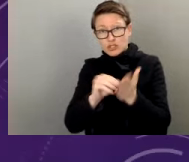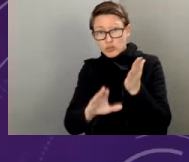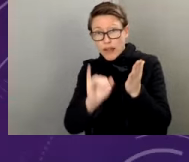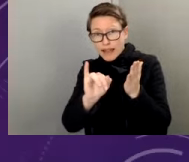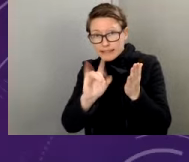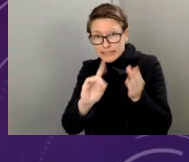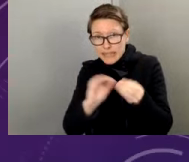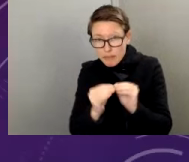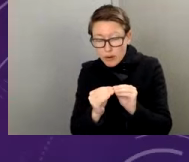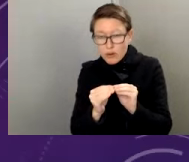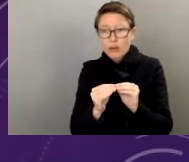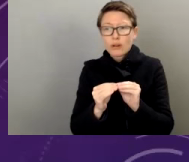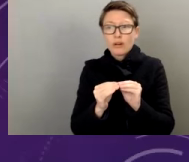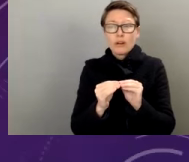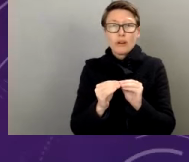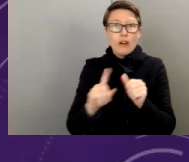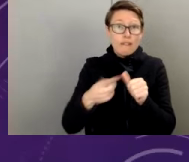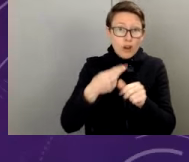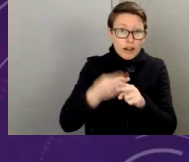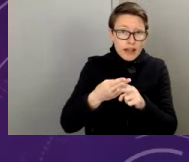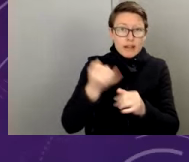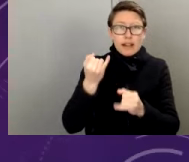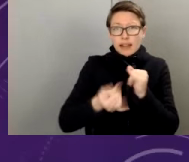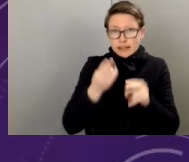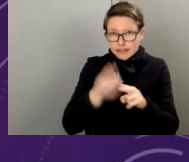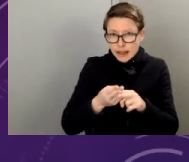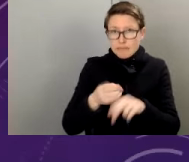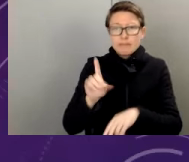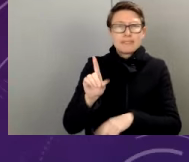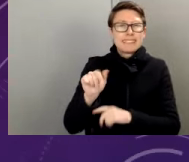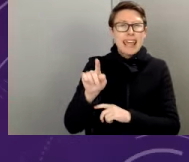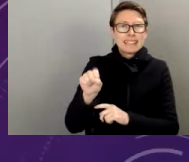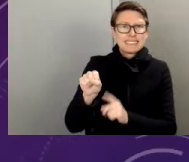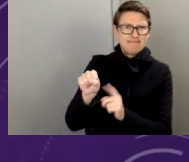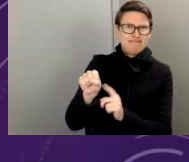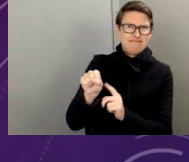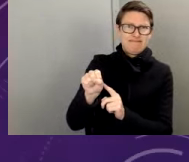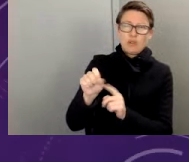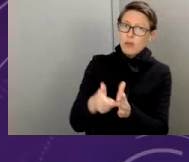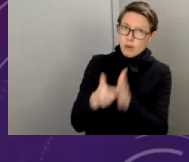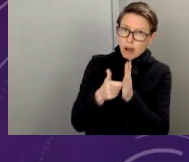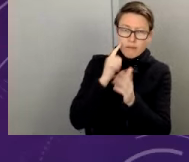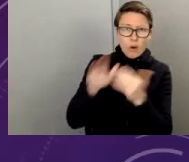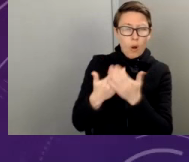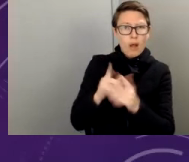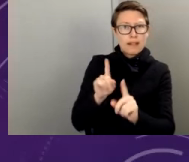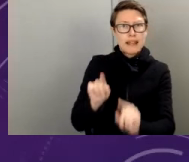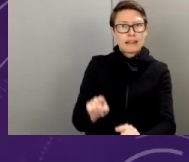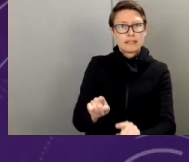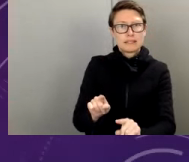Their first name and last name dates. Dates are required for all attendance. Attendance is required for all classes.